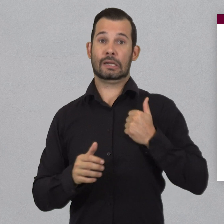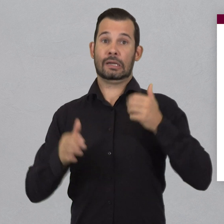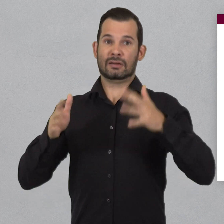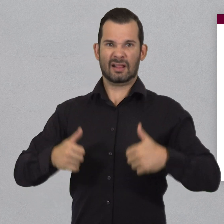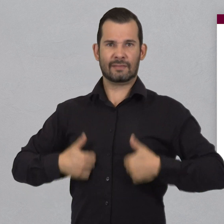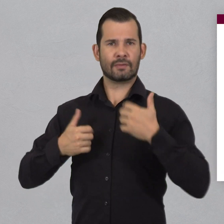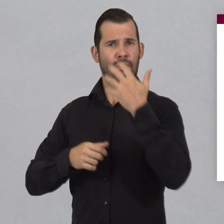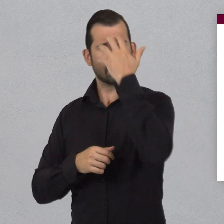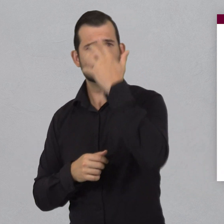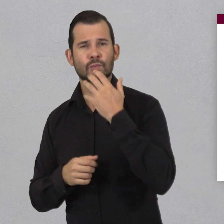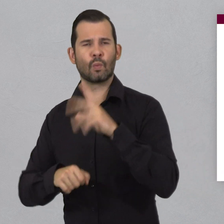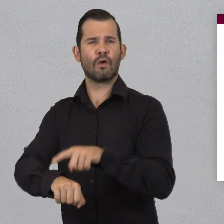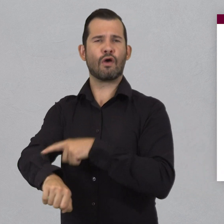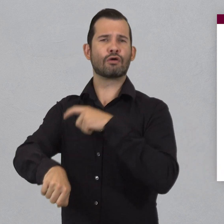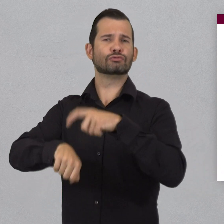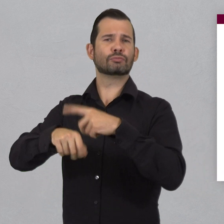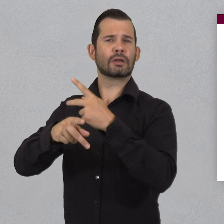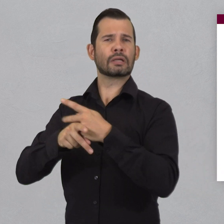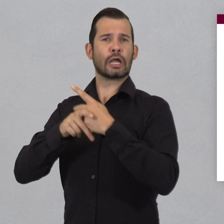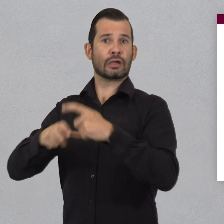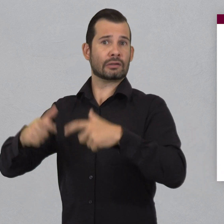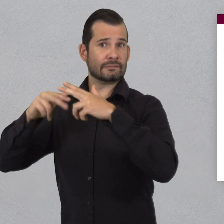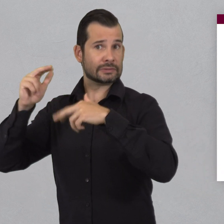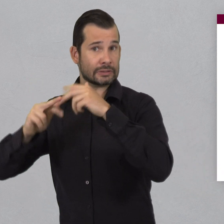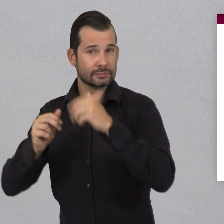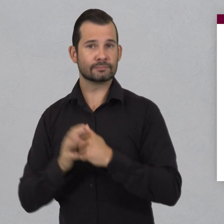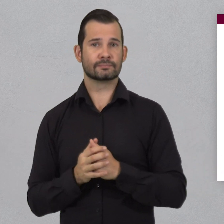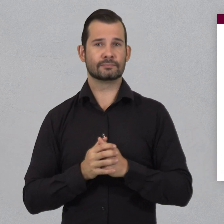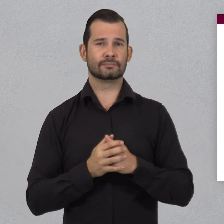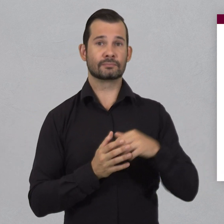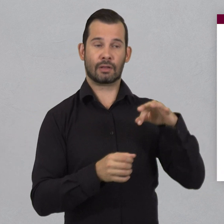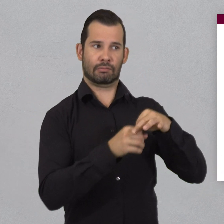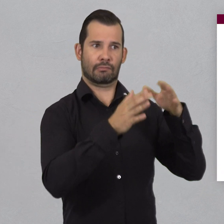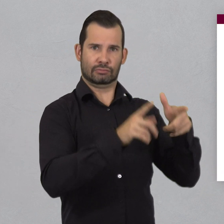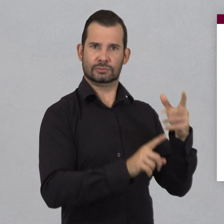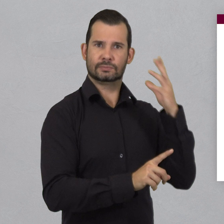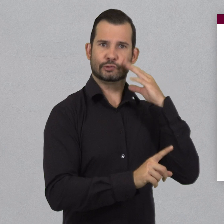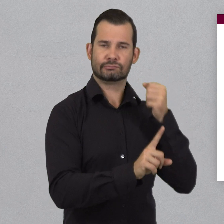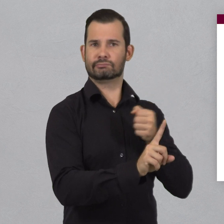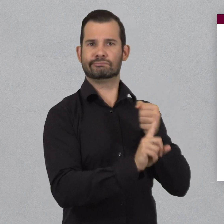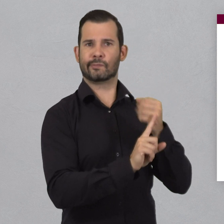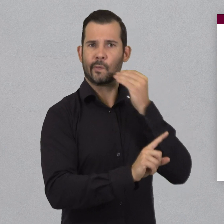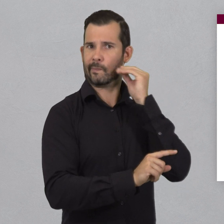hospitals or long-term-care facilities · Electors experiencing homelessness